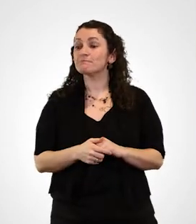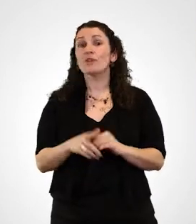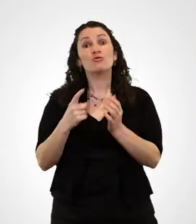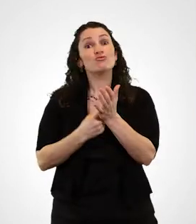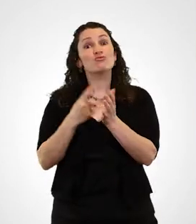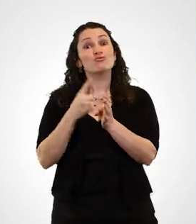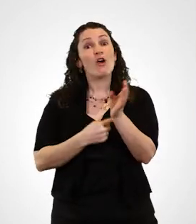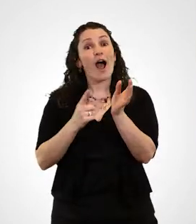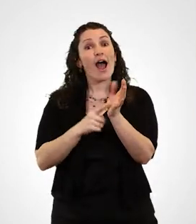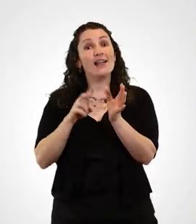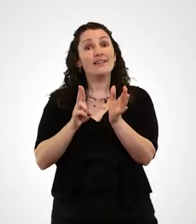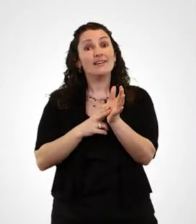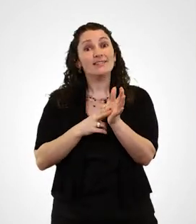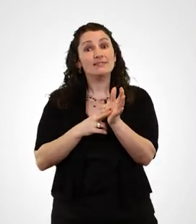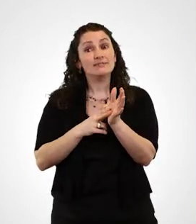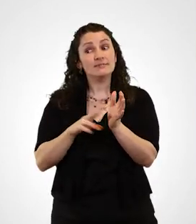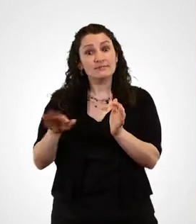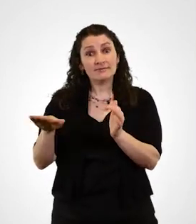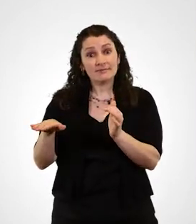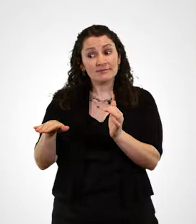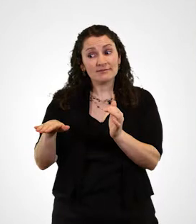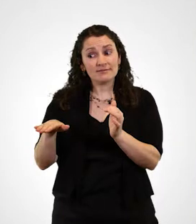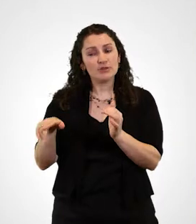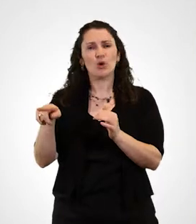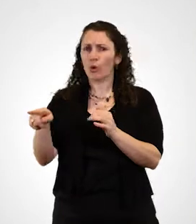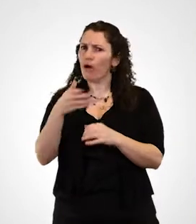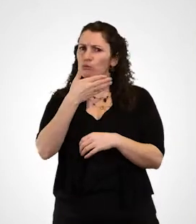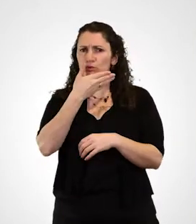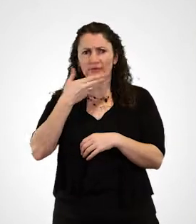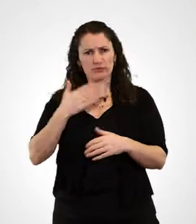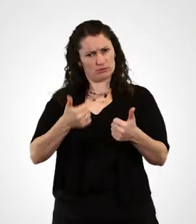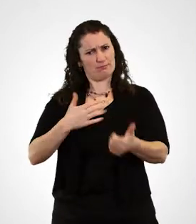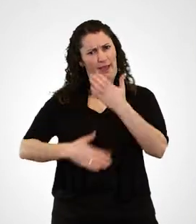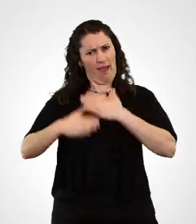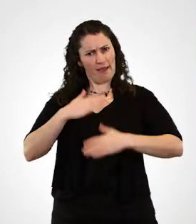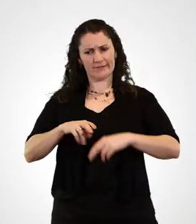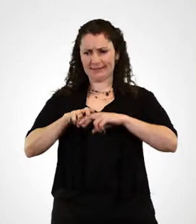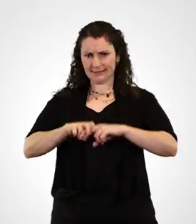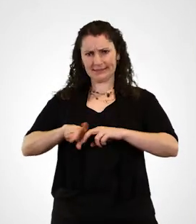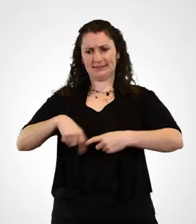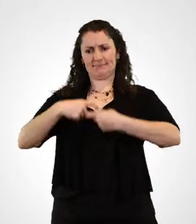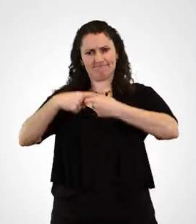Rylan, he is sitting so nicely, crisscrossed, quiet.